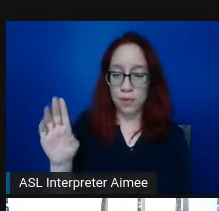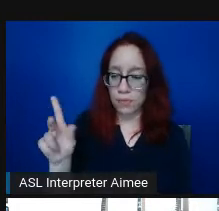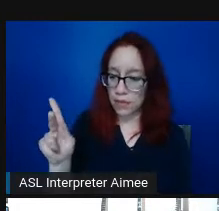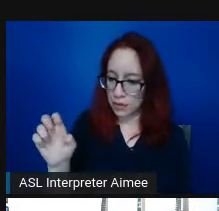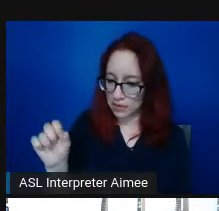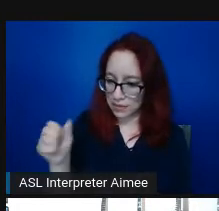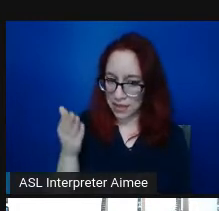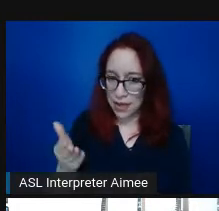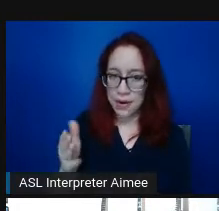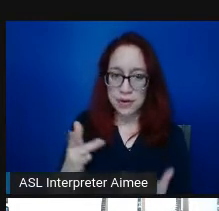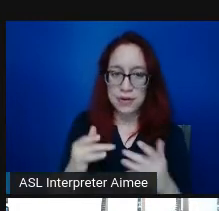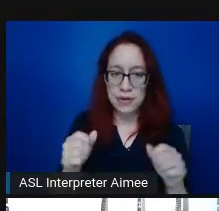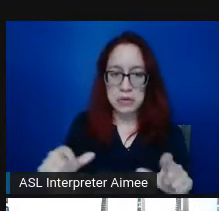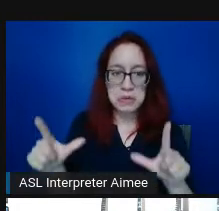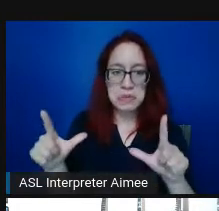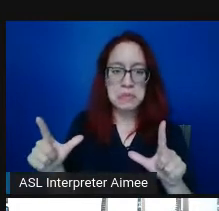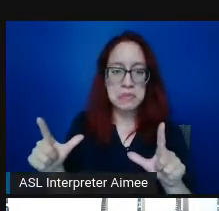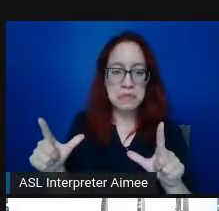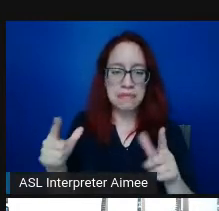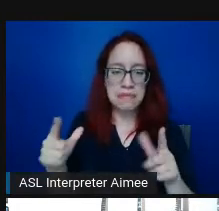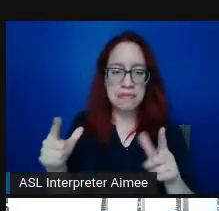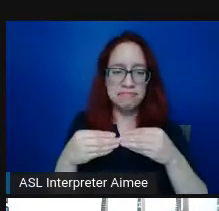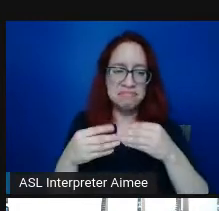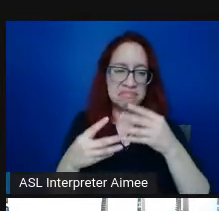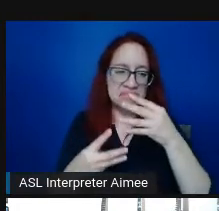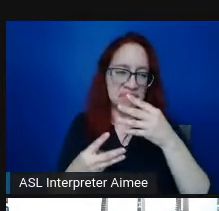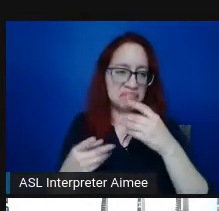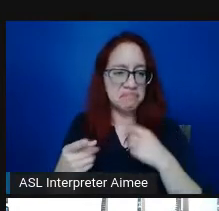We've got a list of items, we've got some headings here,